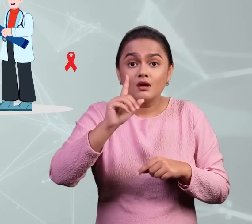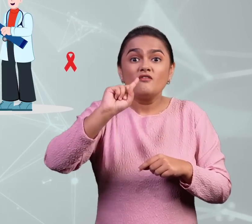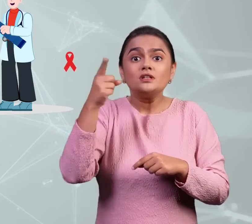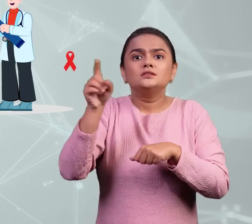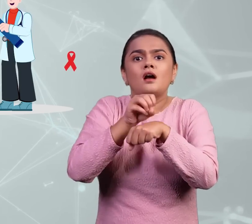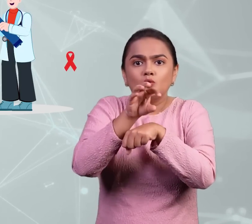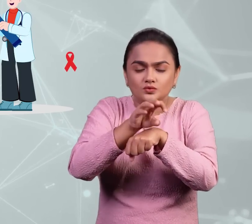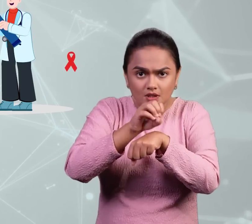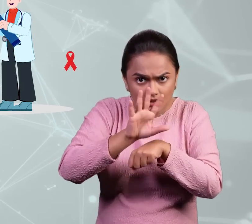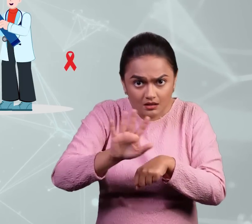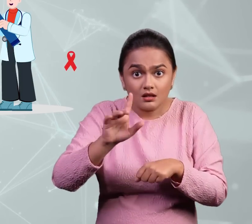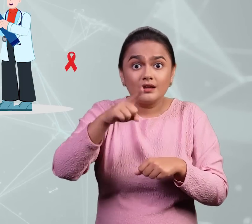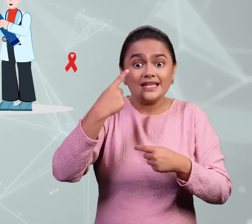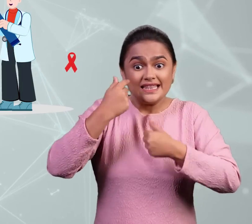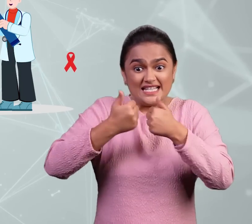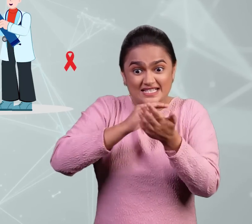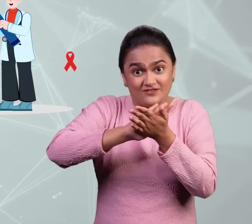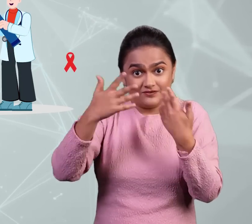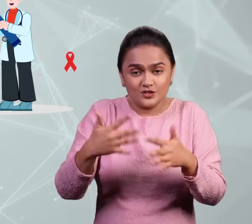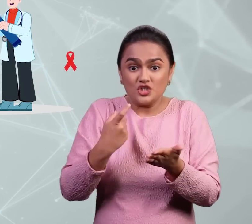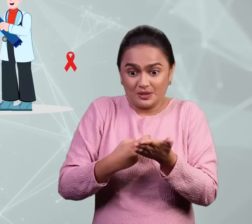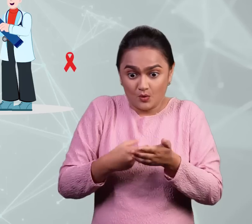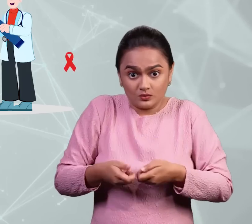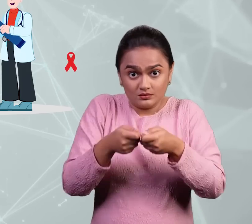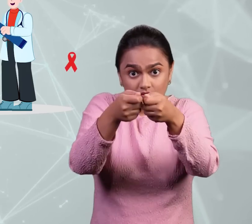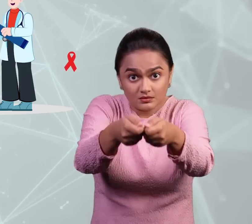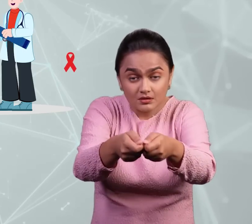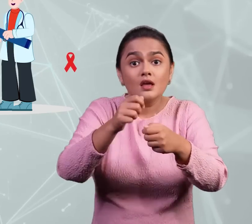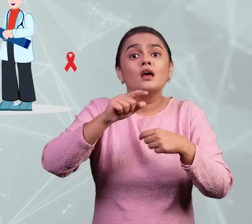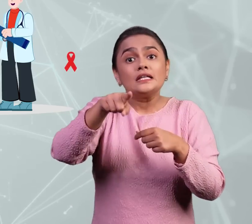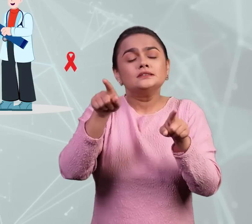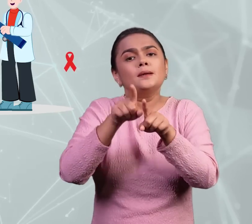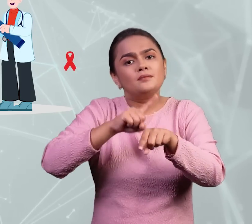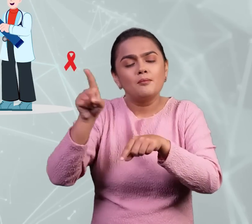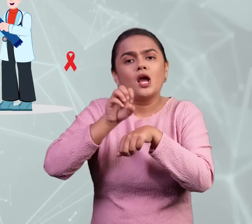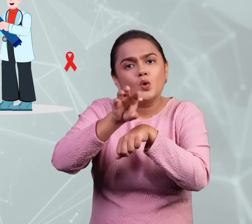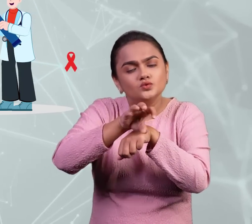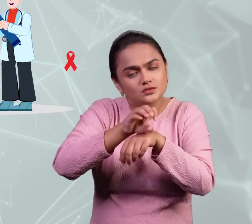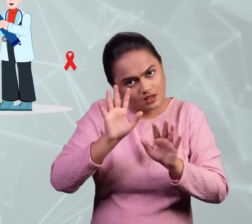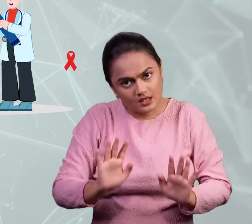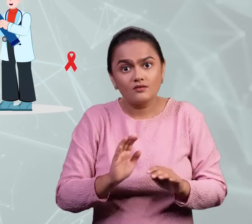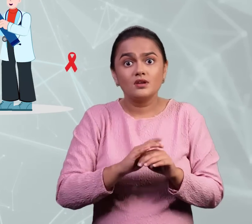you will first receive counselling. You will be counselled again after the test results.